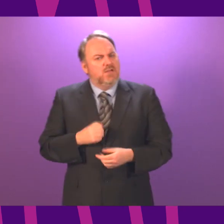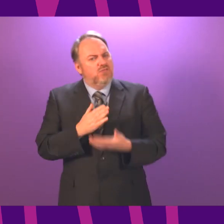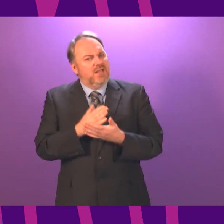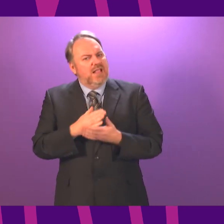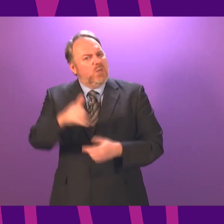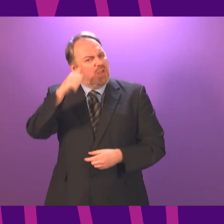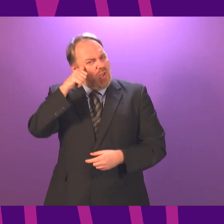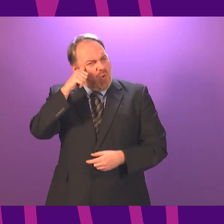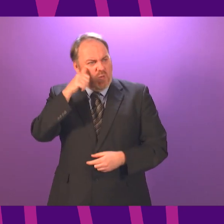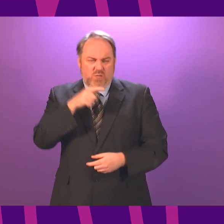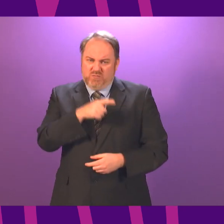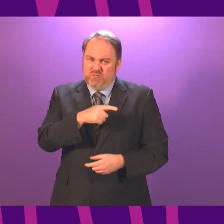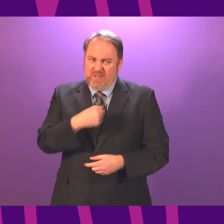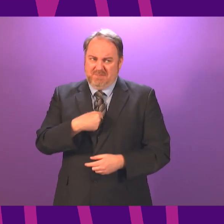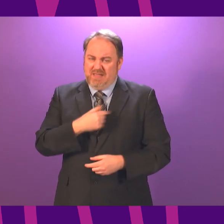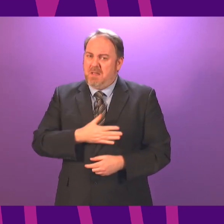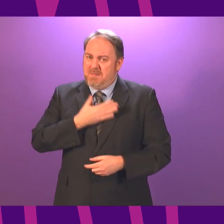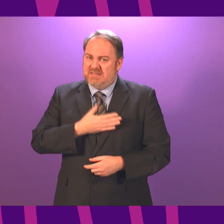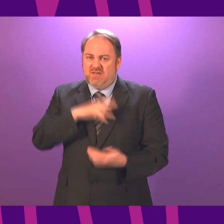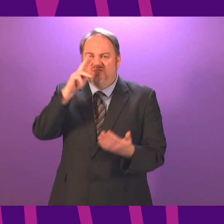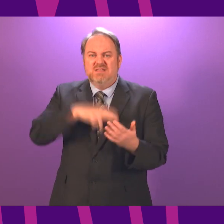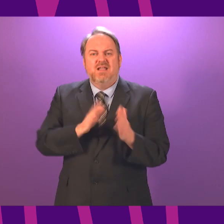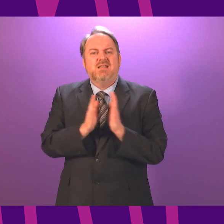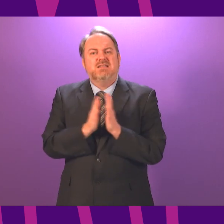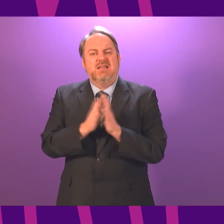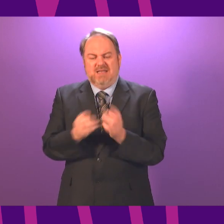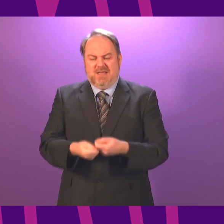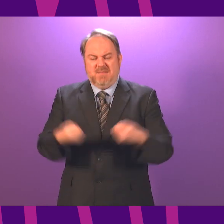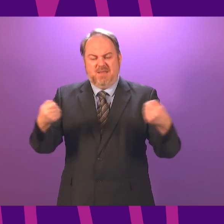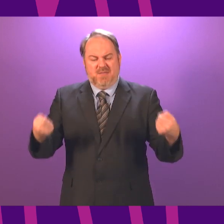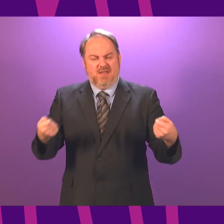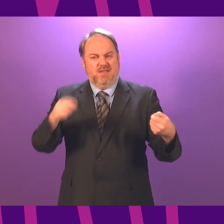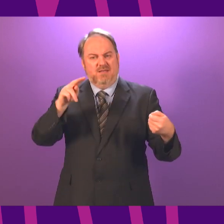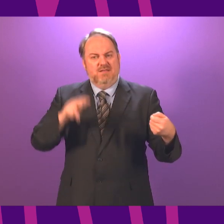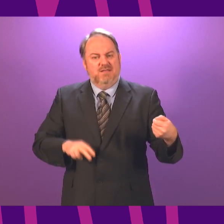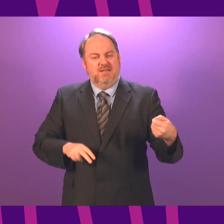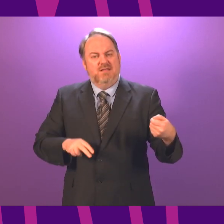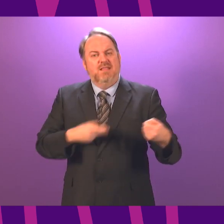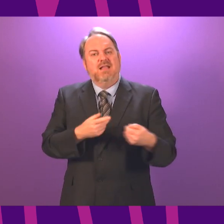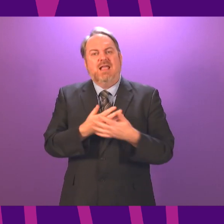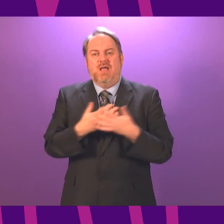as I was to read in The Sunday Post about how badly Louise Aitchison was let down by the police